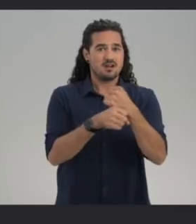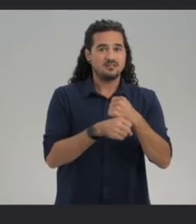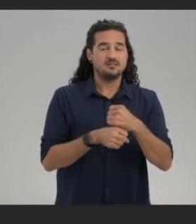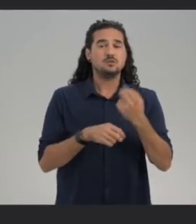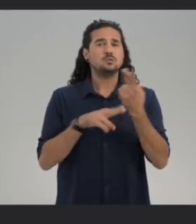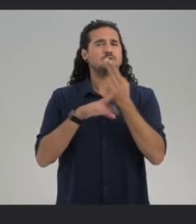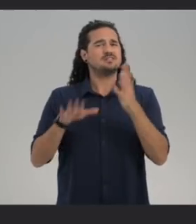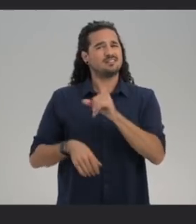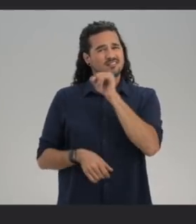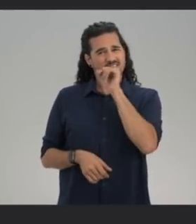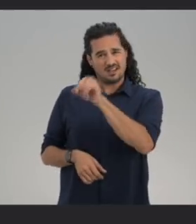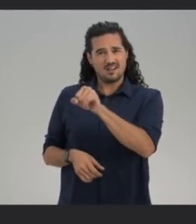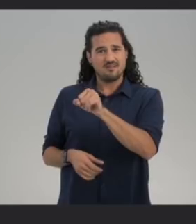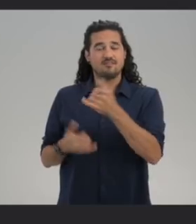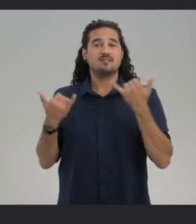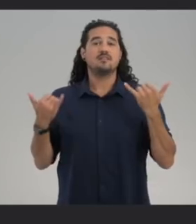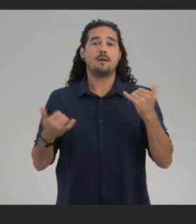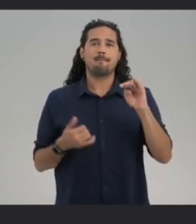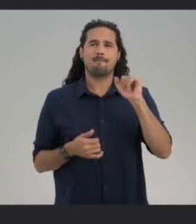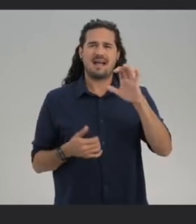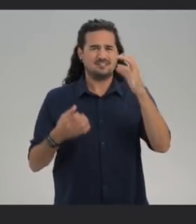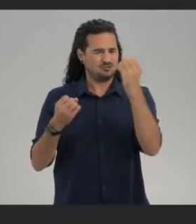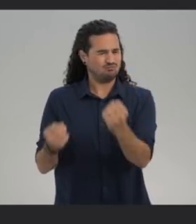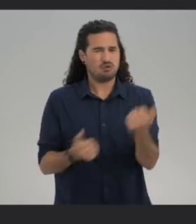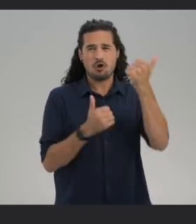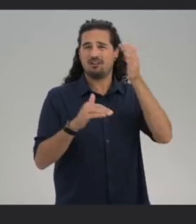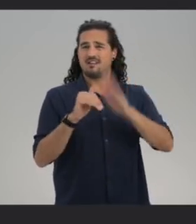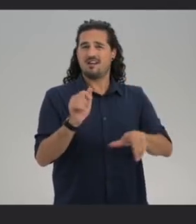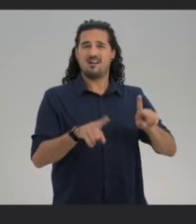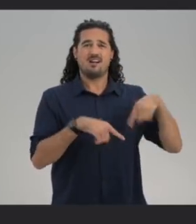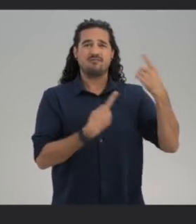Our users love it too. Today the Mac is stronger than ever.